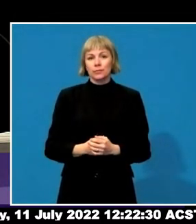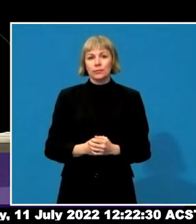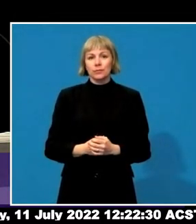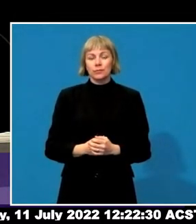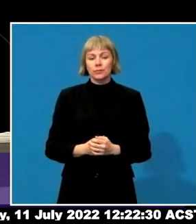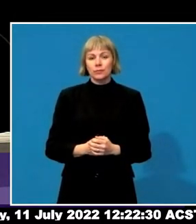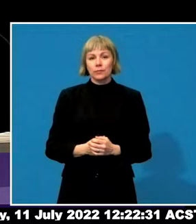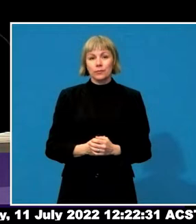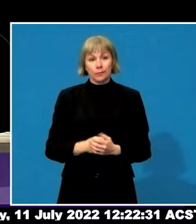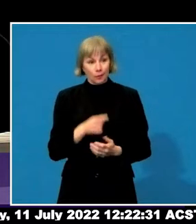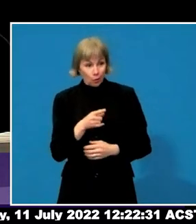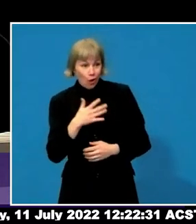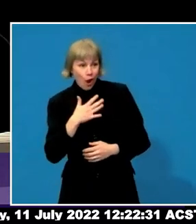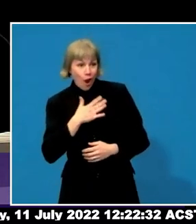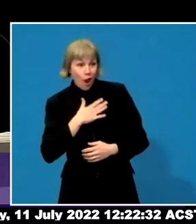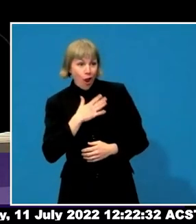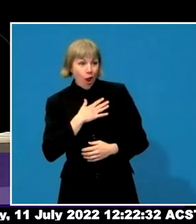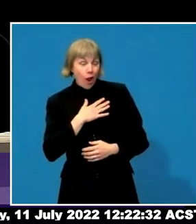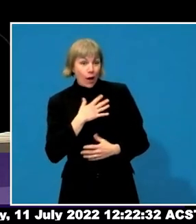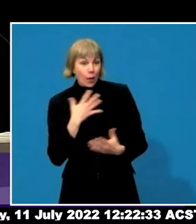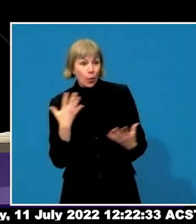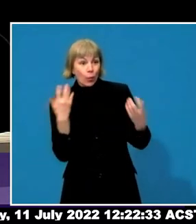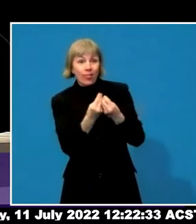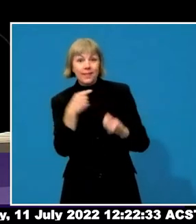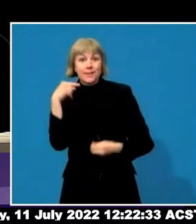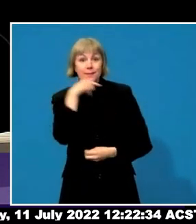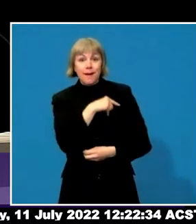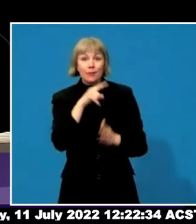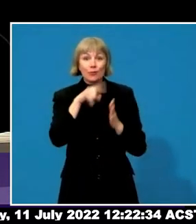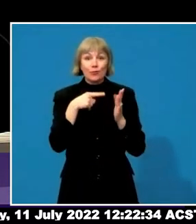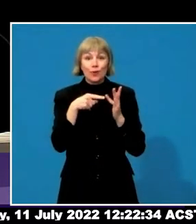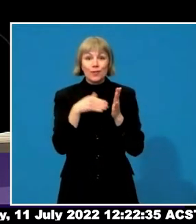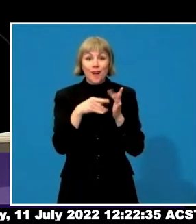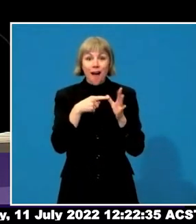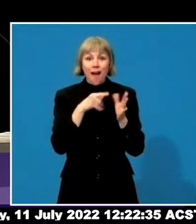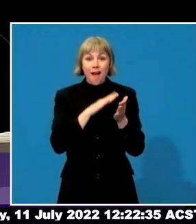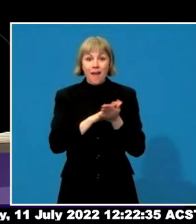Would you want to spend time with Joziah? Yeah. MS TARRAGO: So you might want to come to Alice Springs?